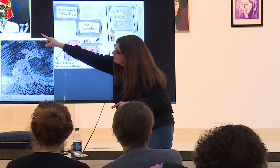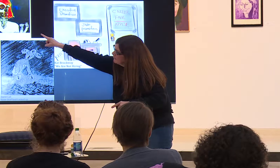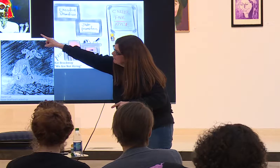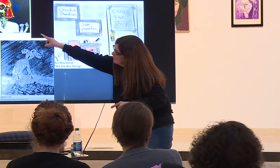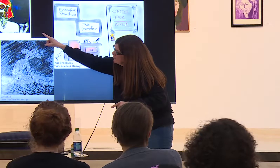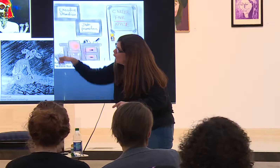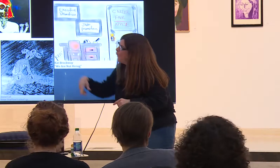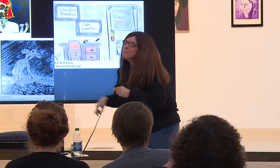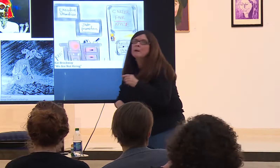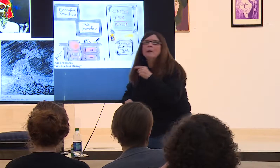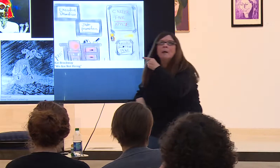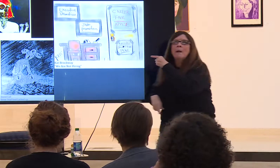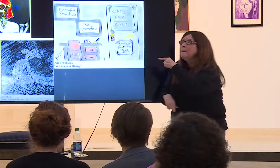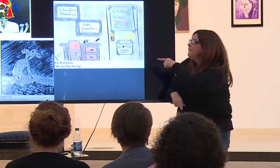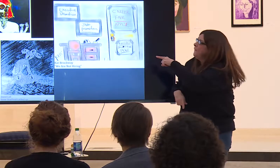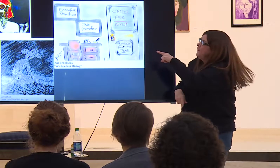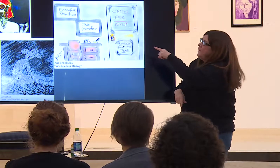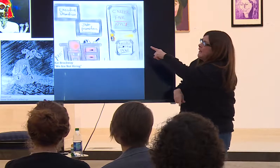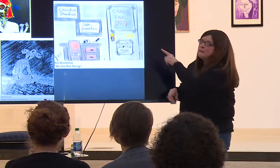Do you want to talk a little bit about this piece?